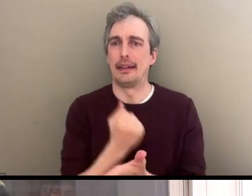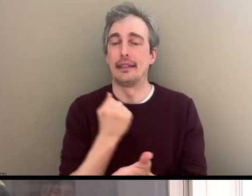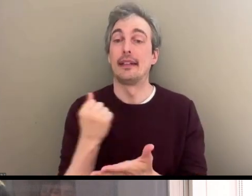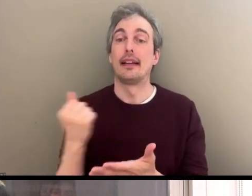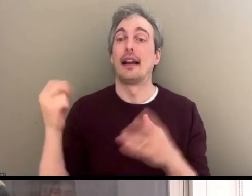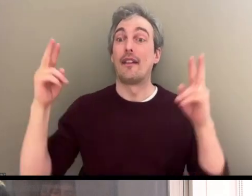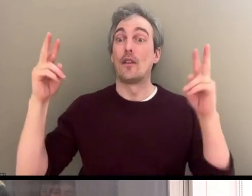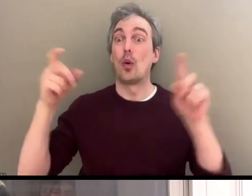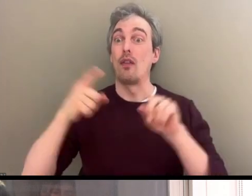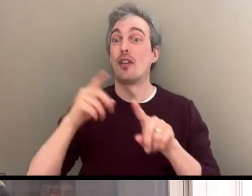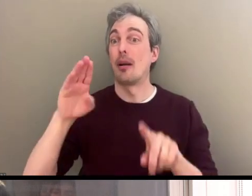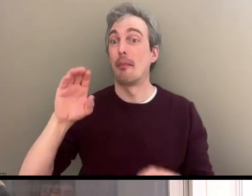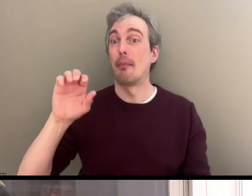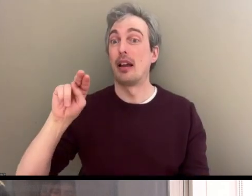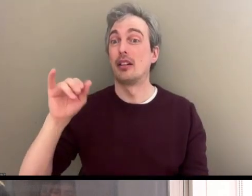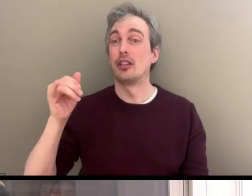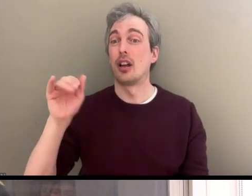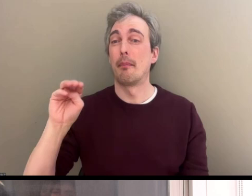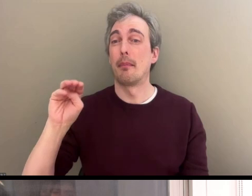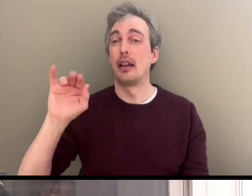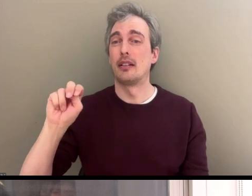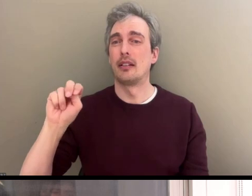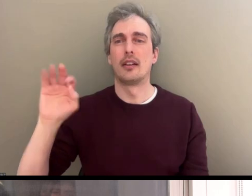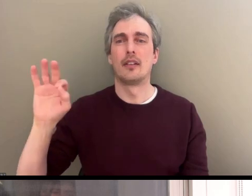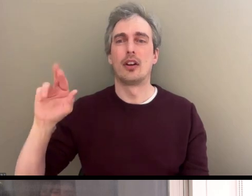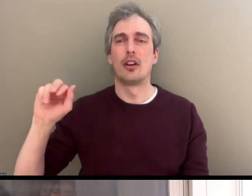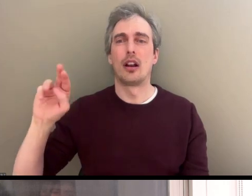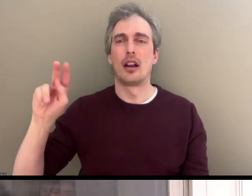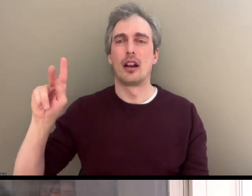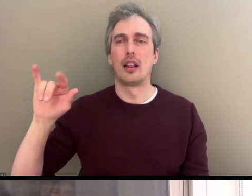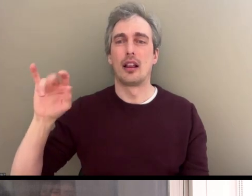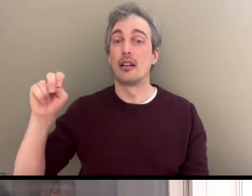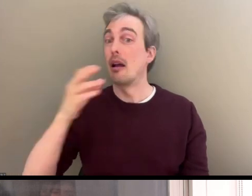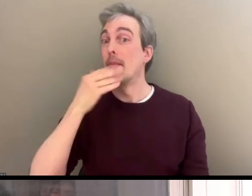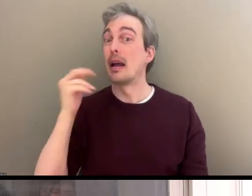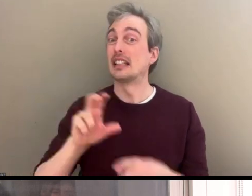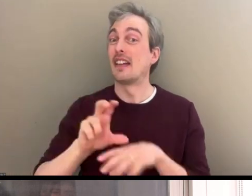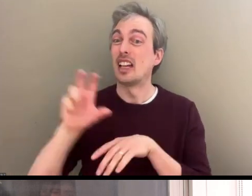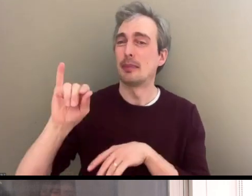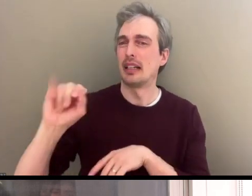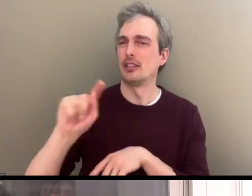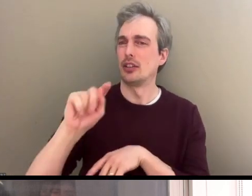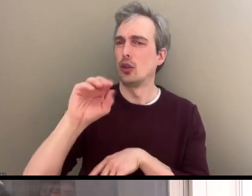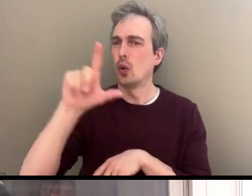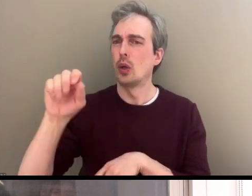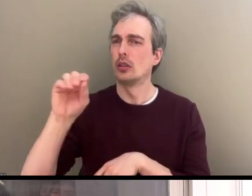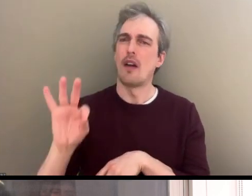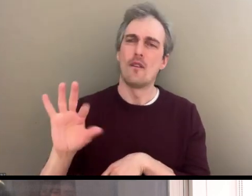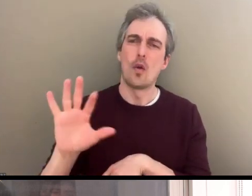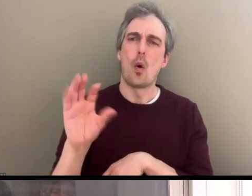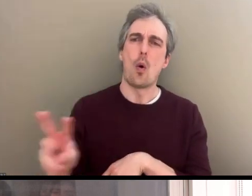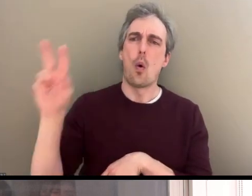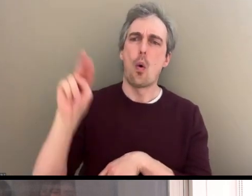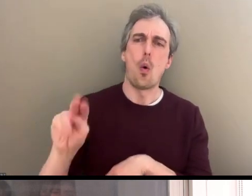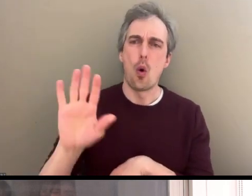Does the best investment is in the tools of one's own trade. Right. So you could leave knowing that.